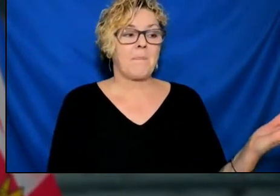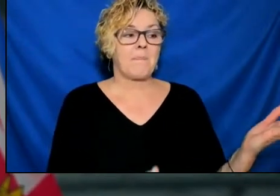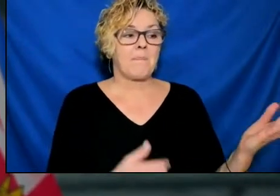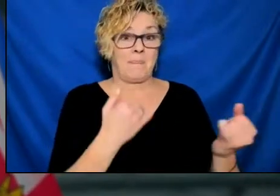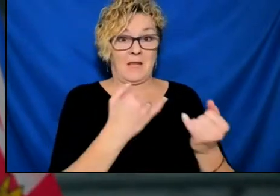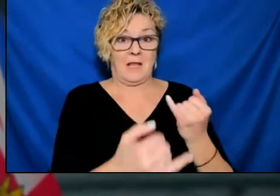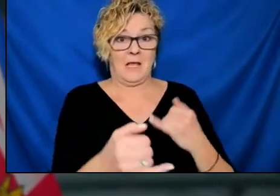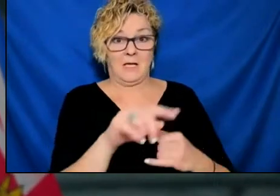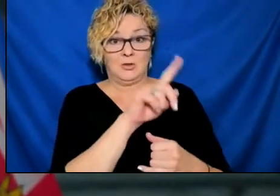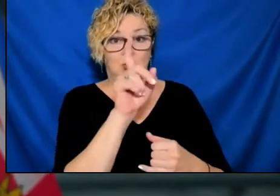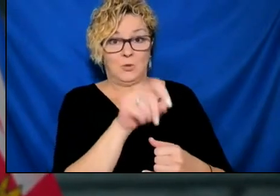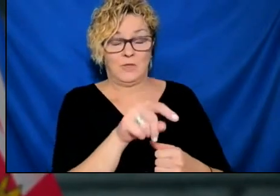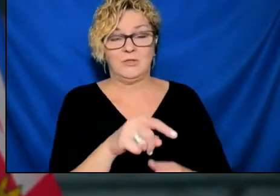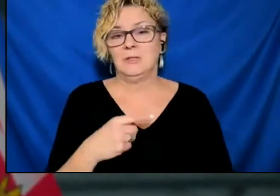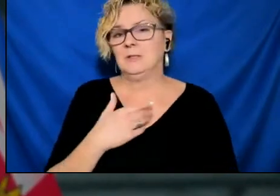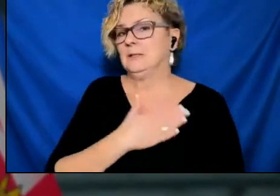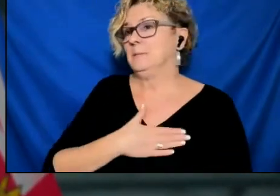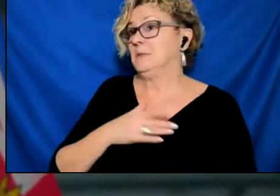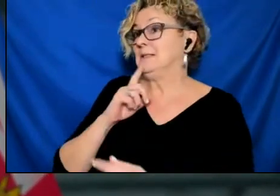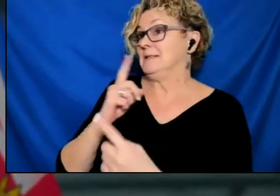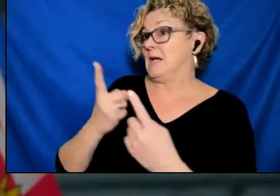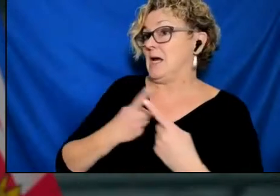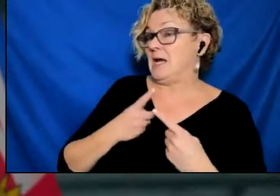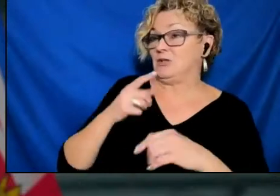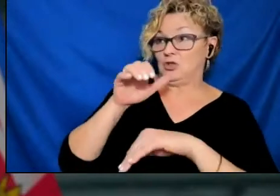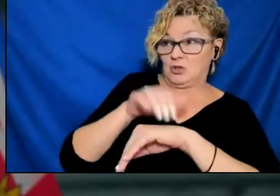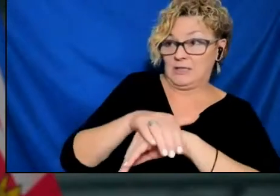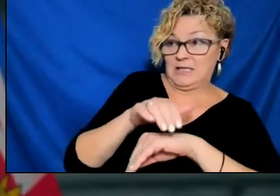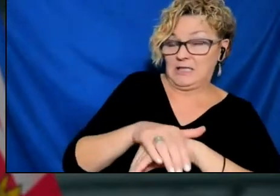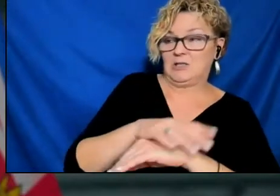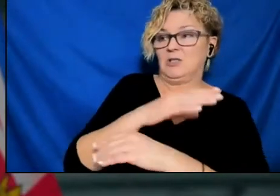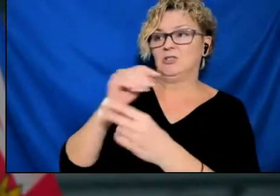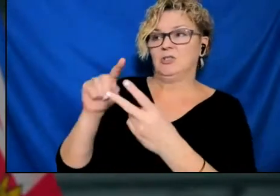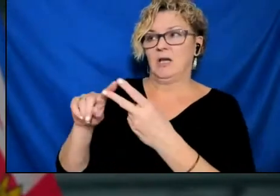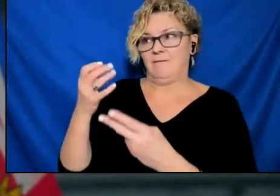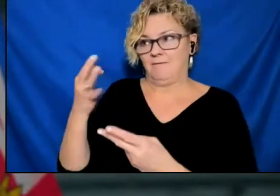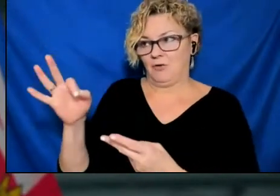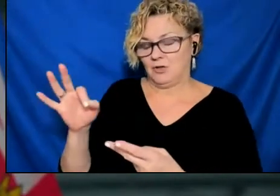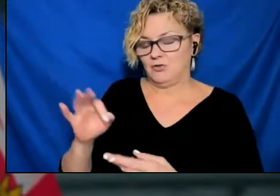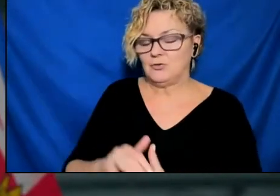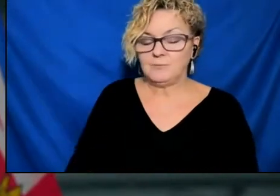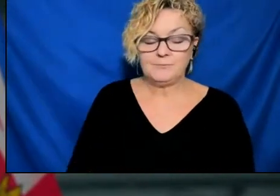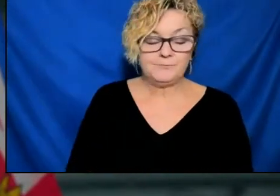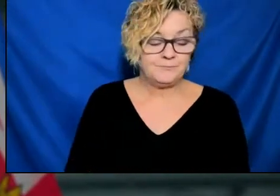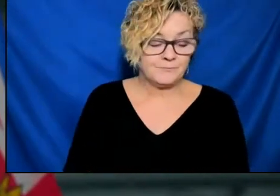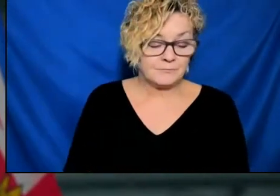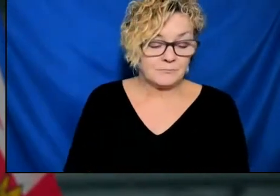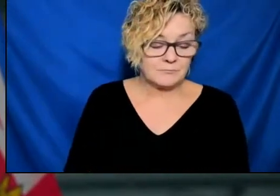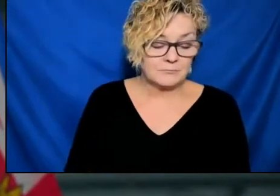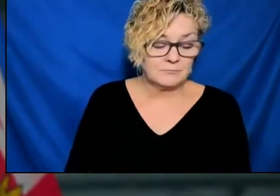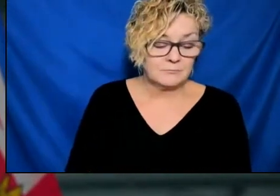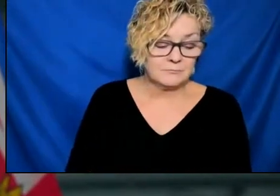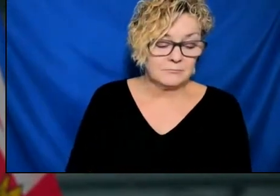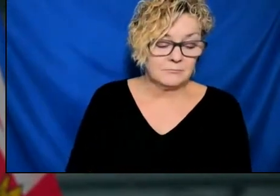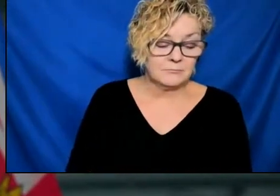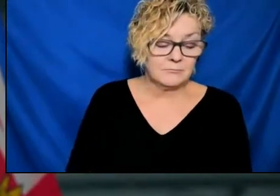Hi there. Of course, with he need our answers in English and French, please. So now we're in a situation